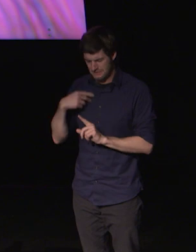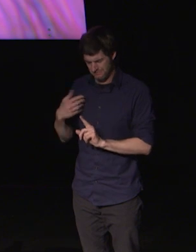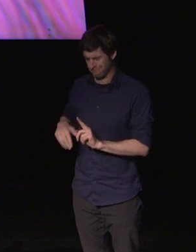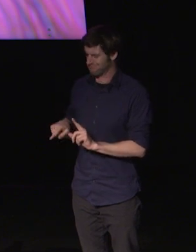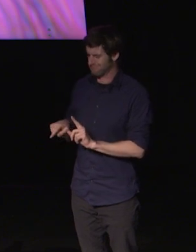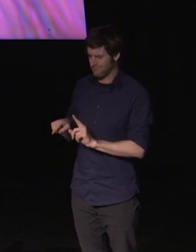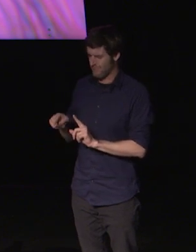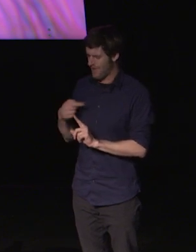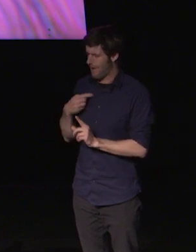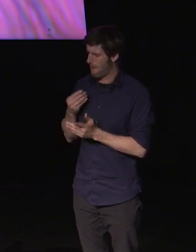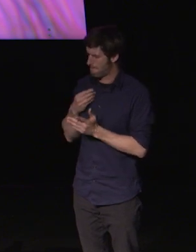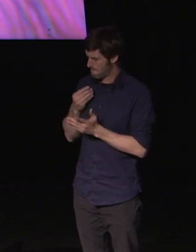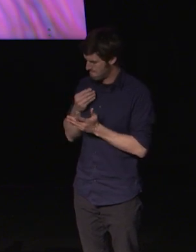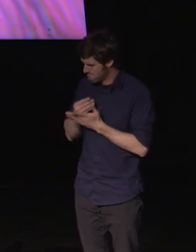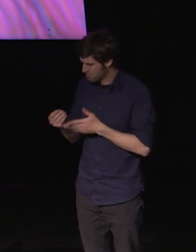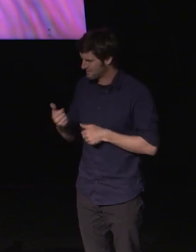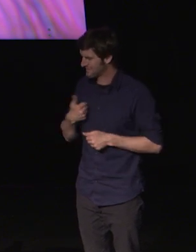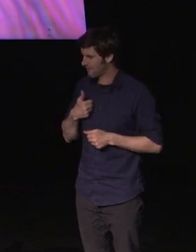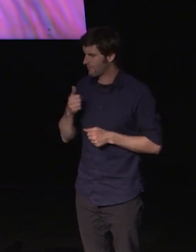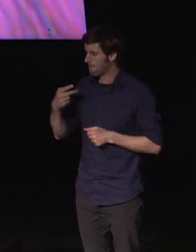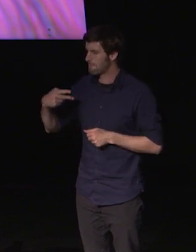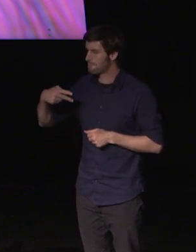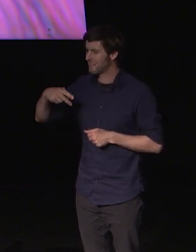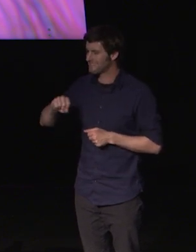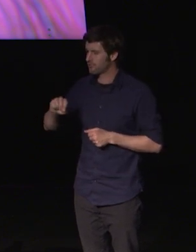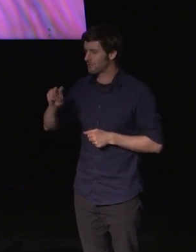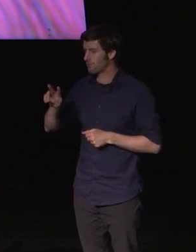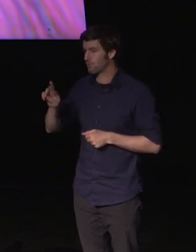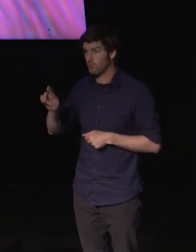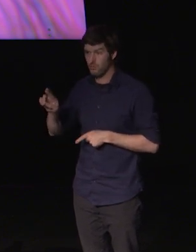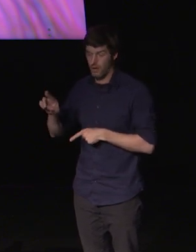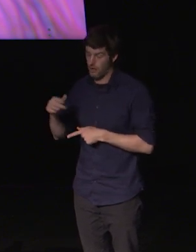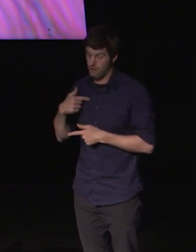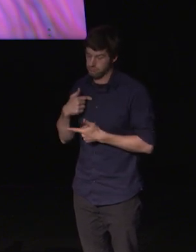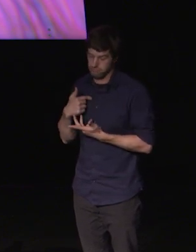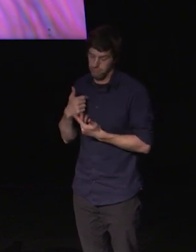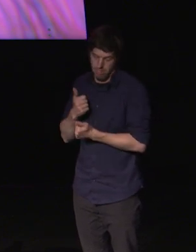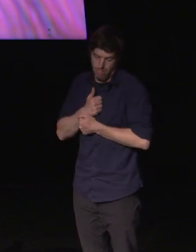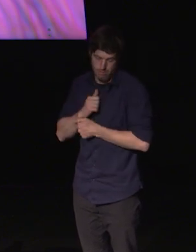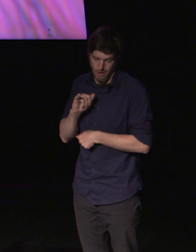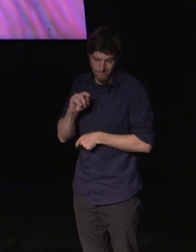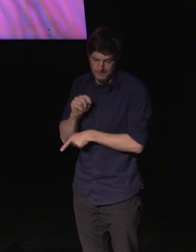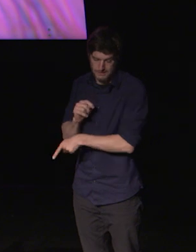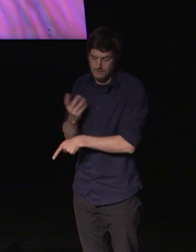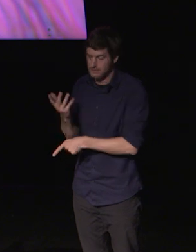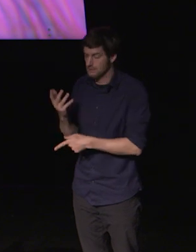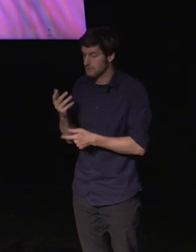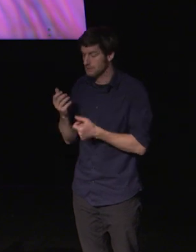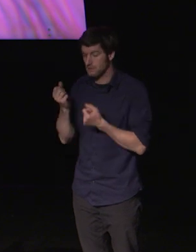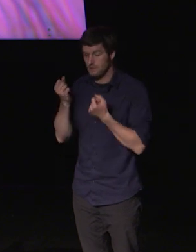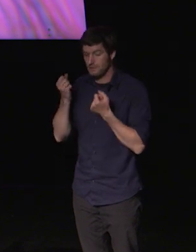a PlayStation VR. And I've been loving it pretty much ever since. There are many times I will put on the headset